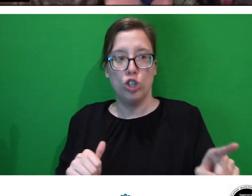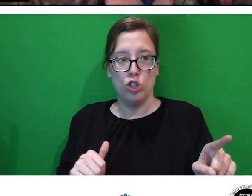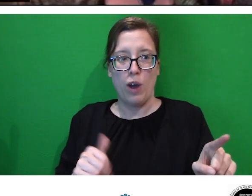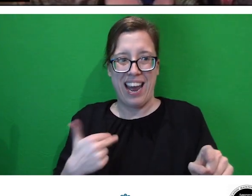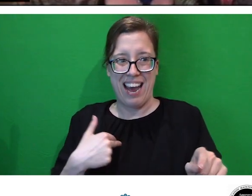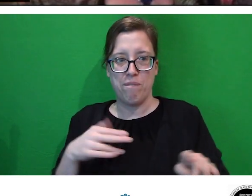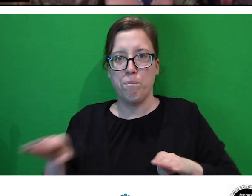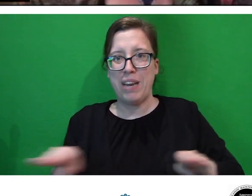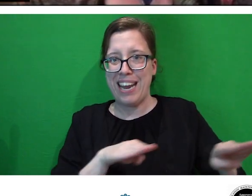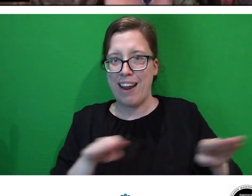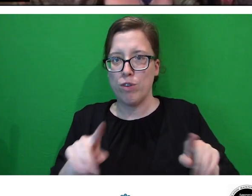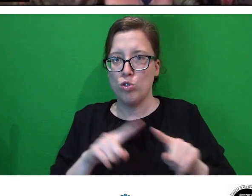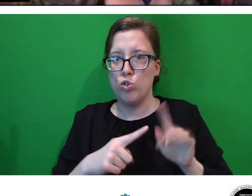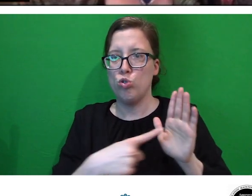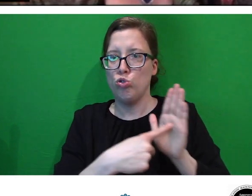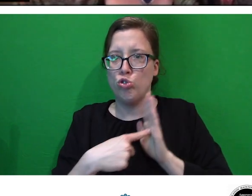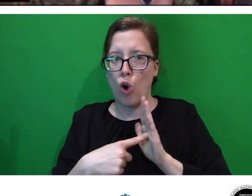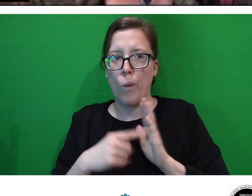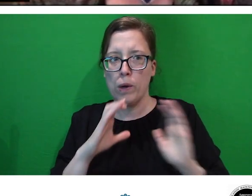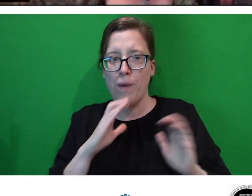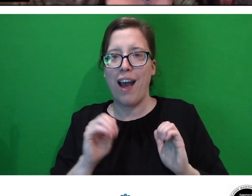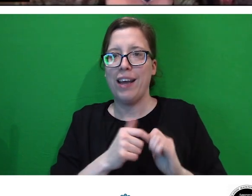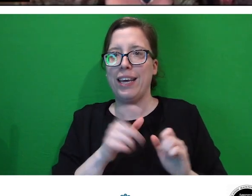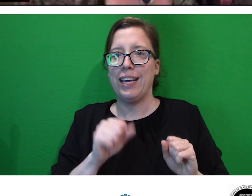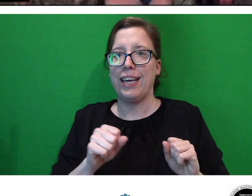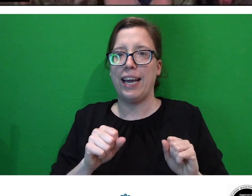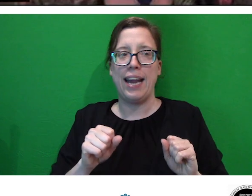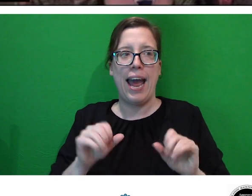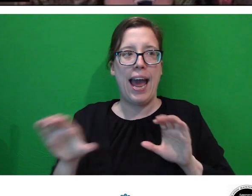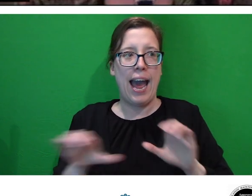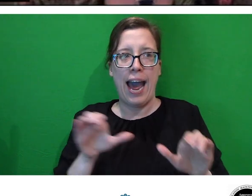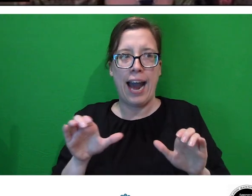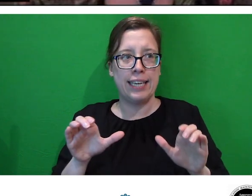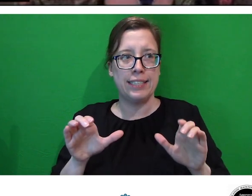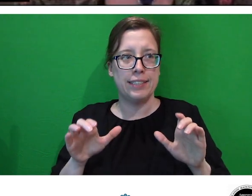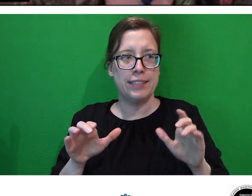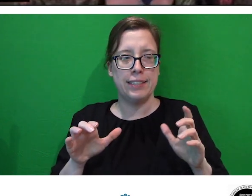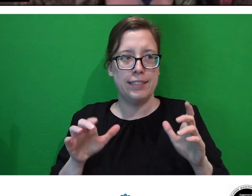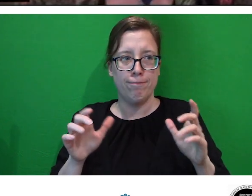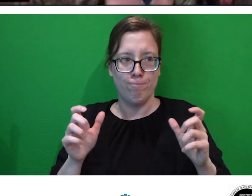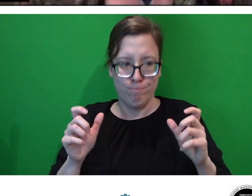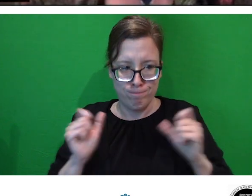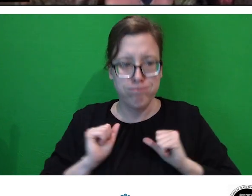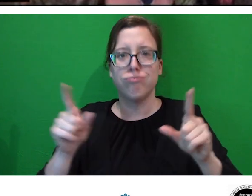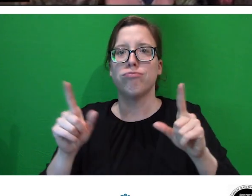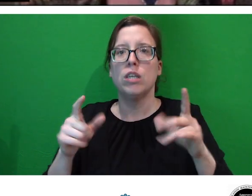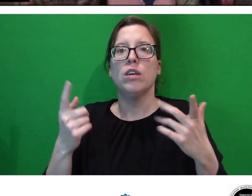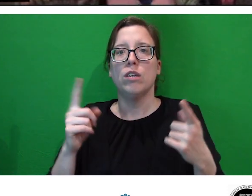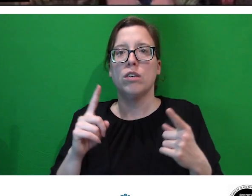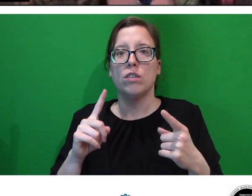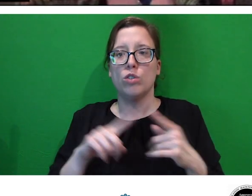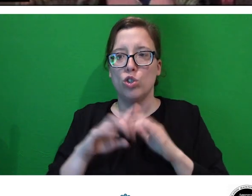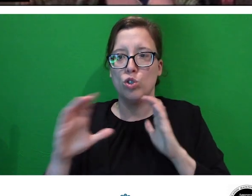augcom–all the kid has is behavior that he can show us.